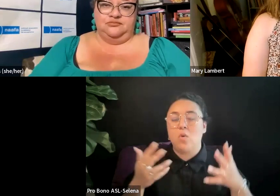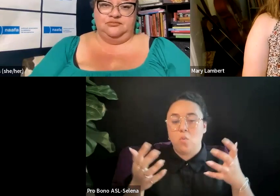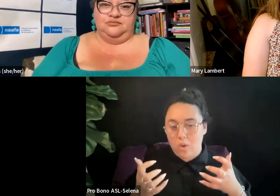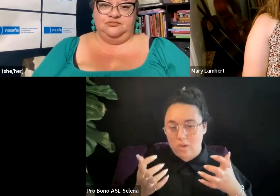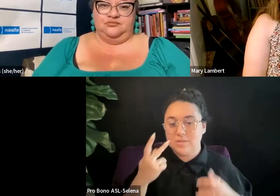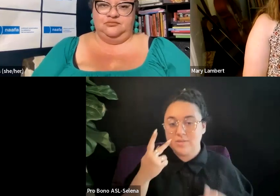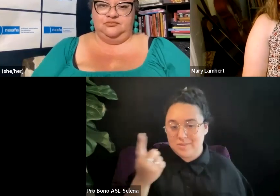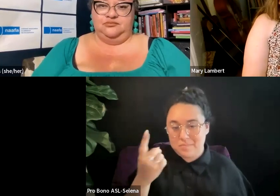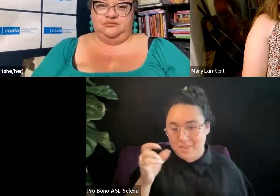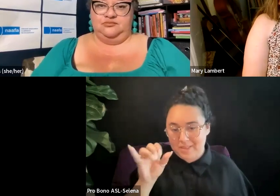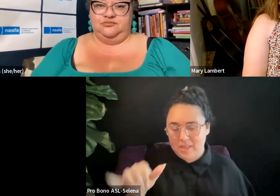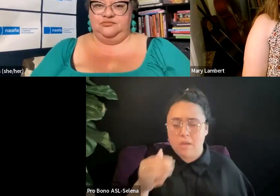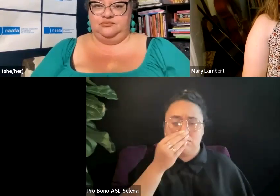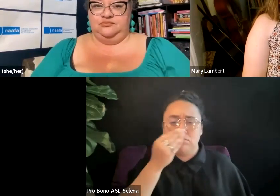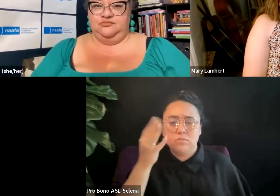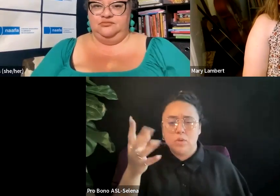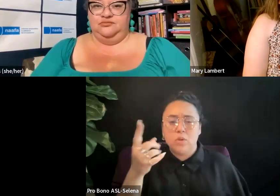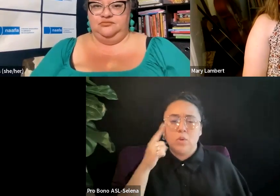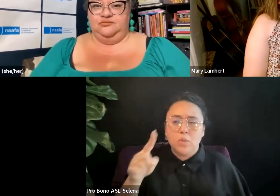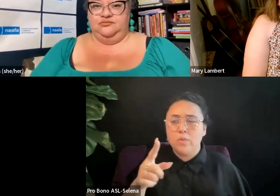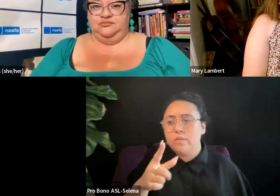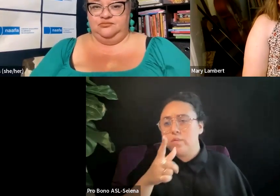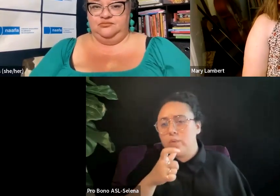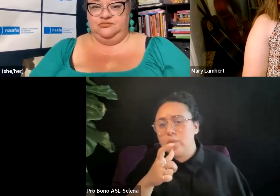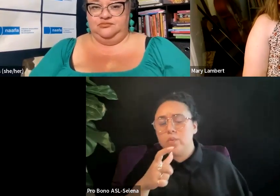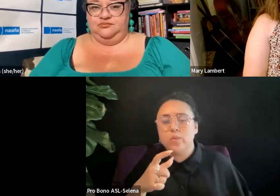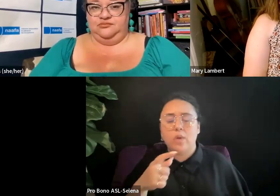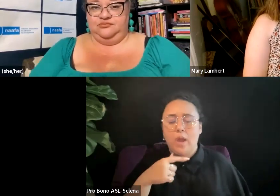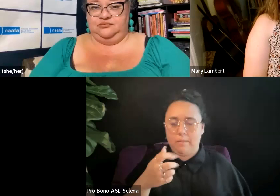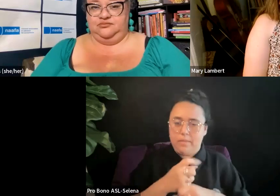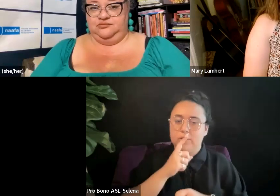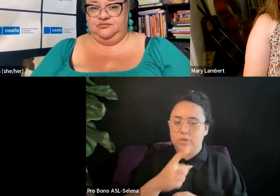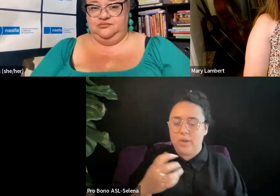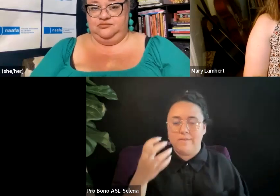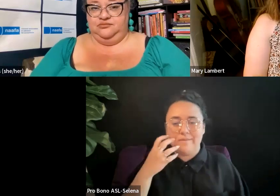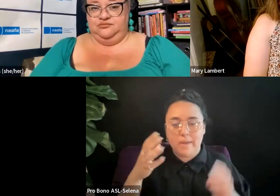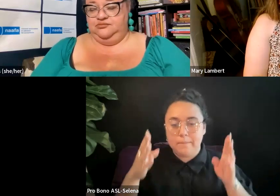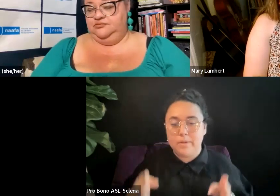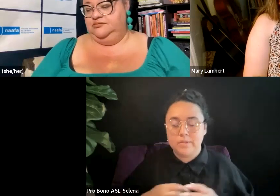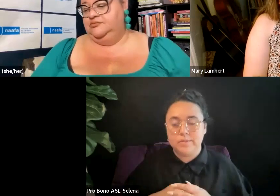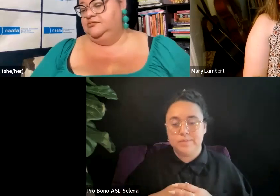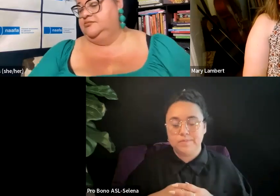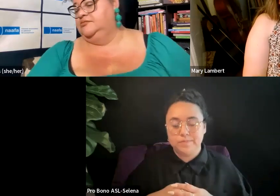And I didn't care who is. I just wanted to make sure it was a fat person. And it was